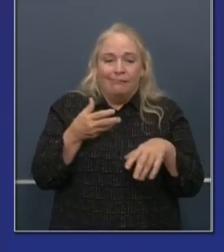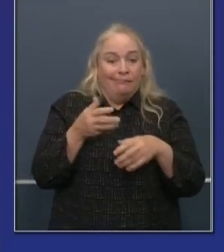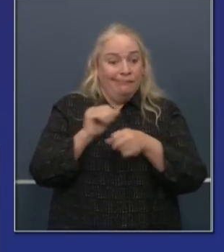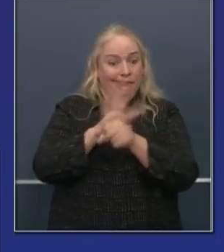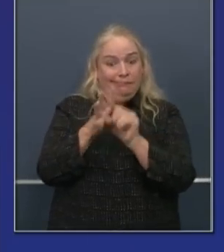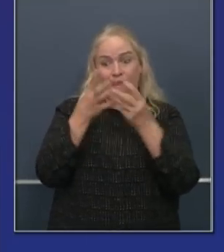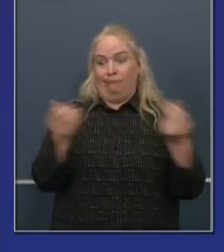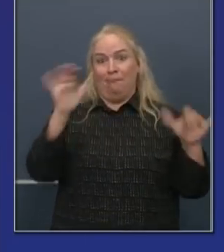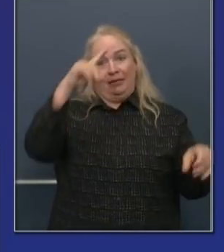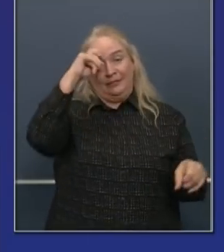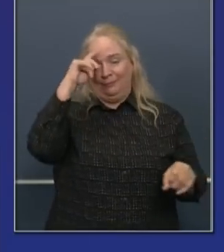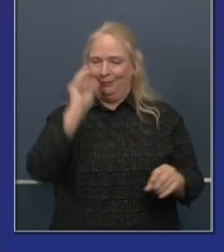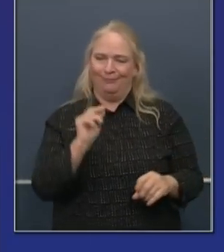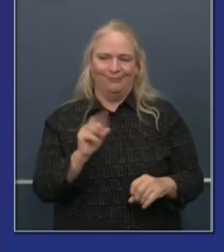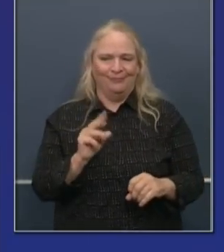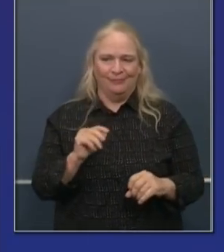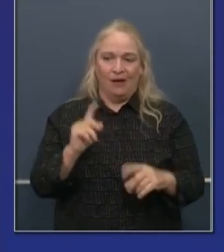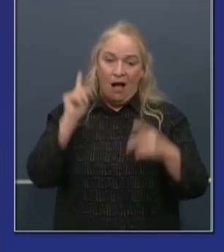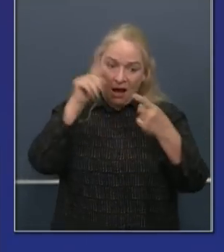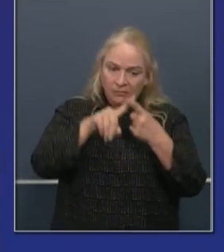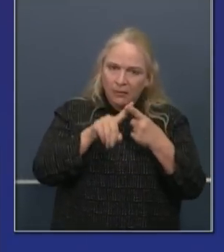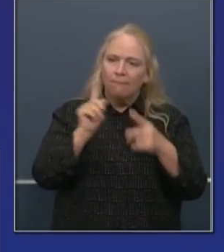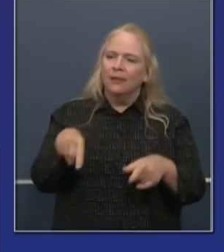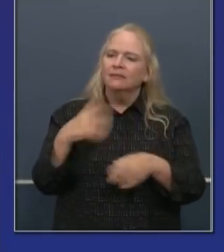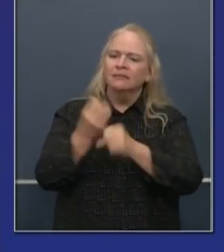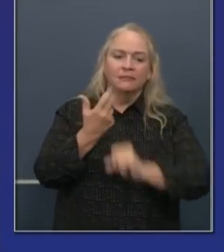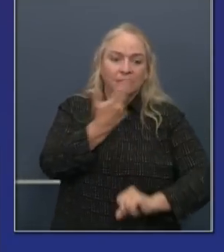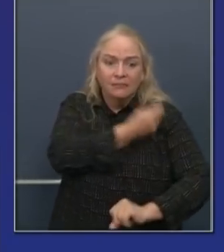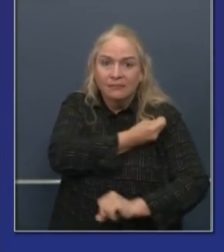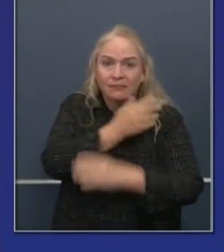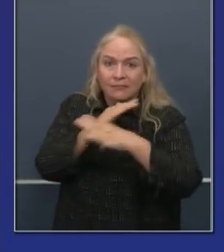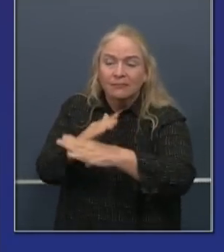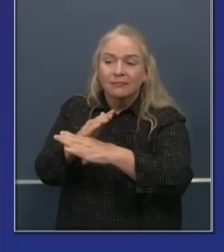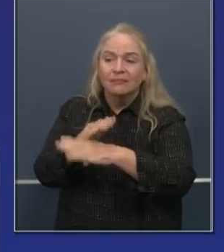INCUMBENT UPON ALL OF US SIMPLY THAT COVID-19 NOT GOING AWAY